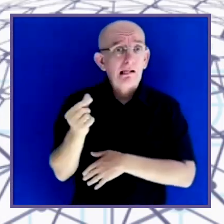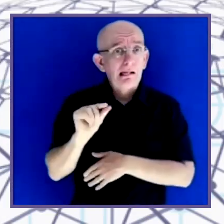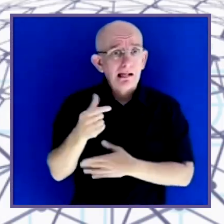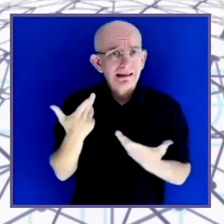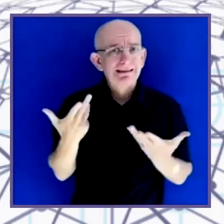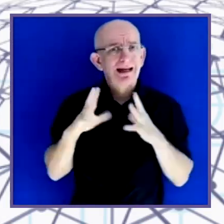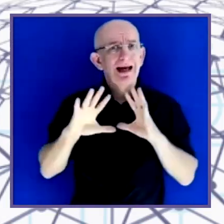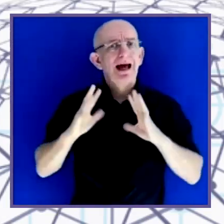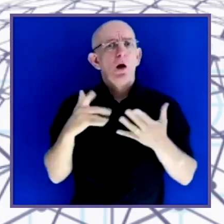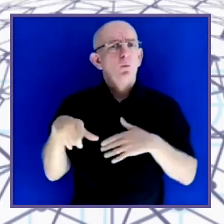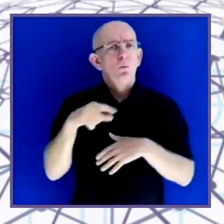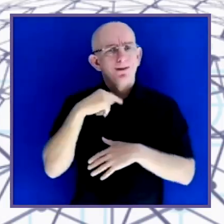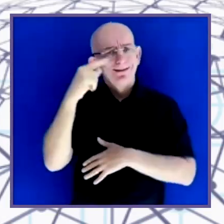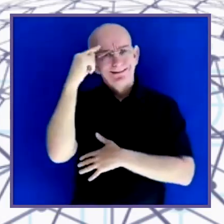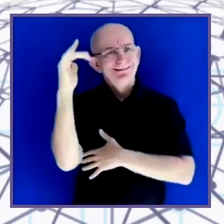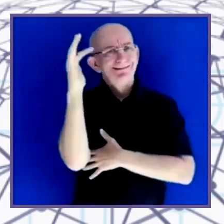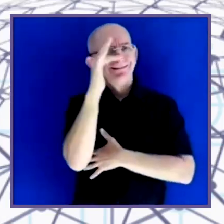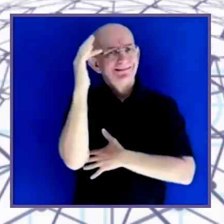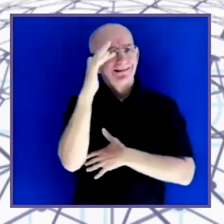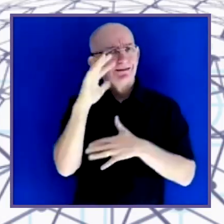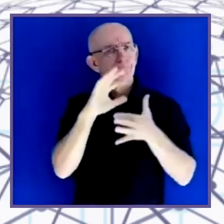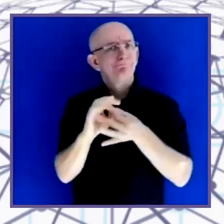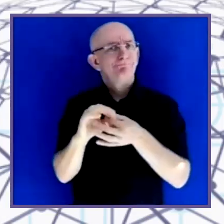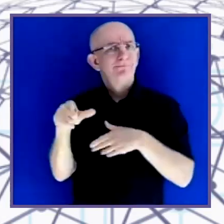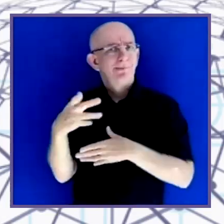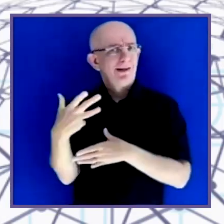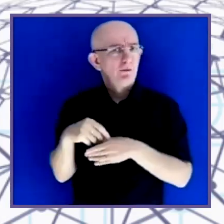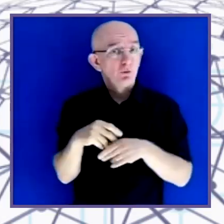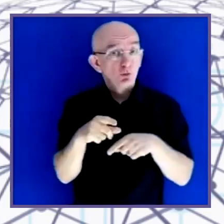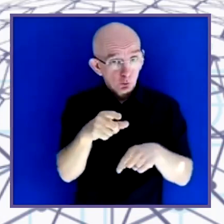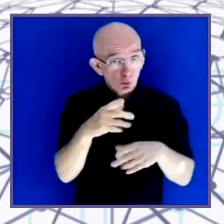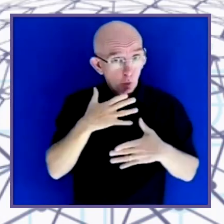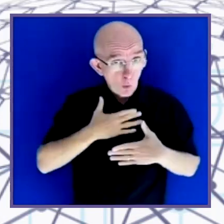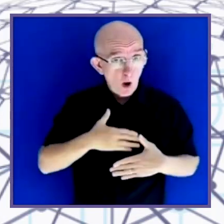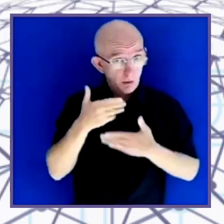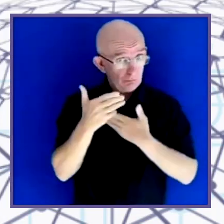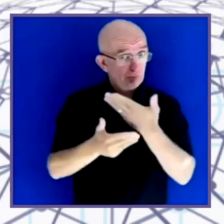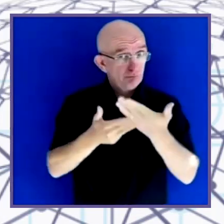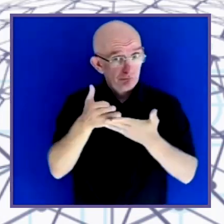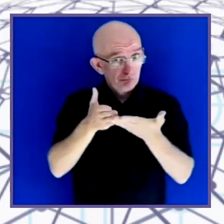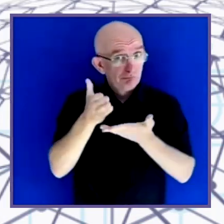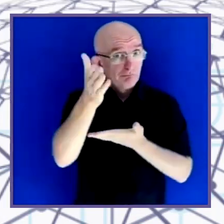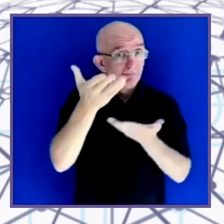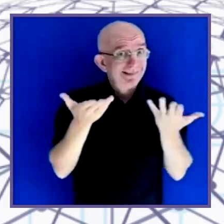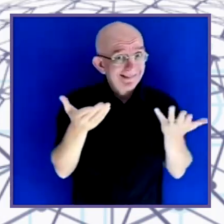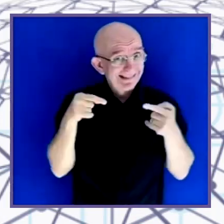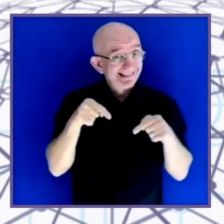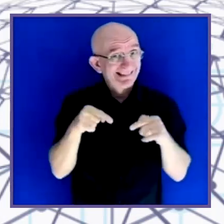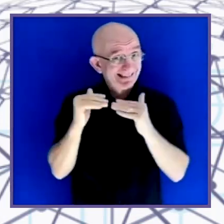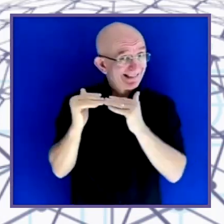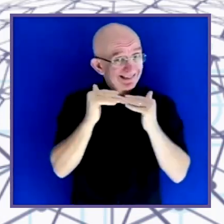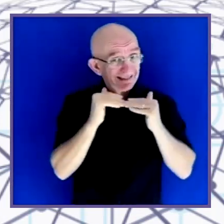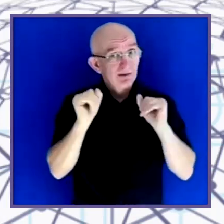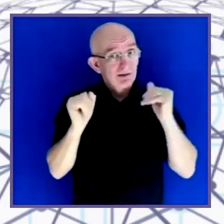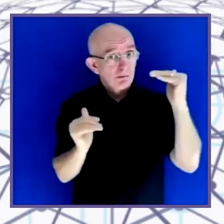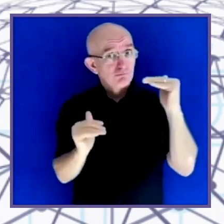I think inclusive approach is the way forward for creating a better future. I'll take a pause here.